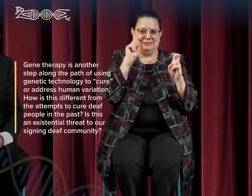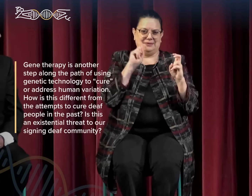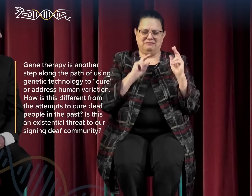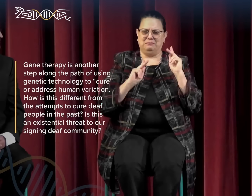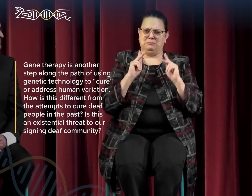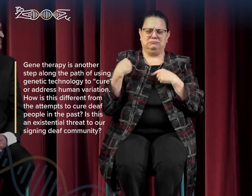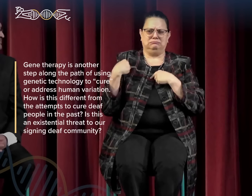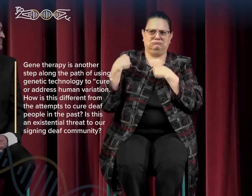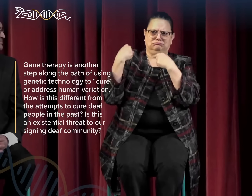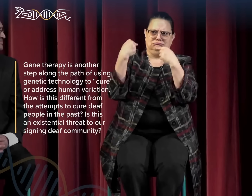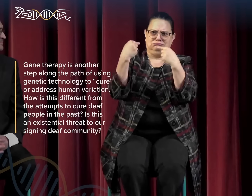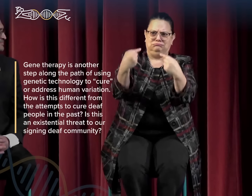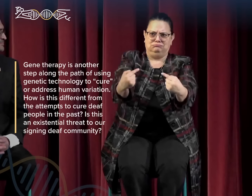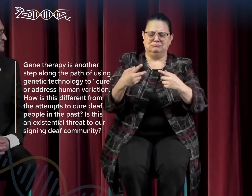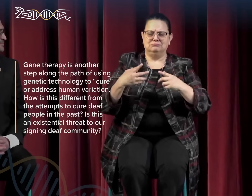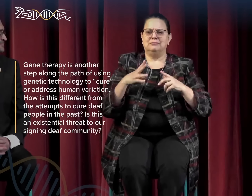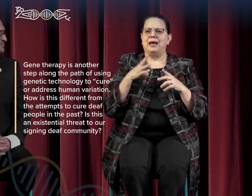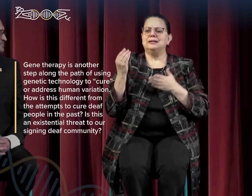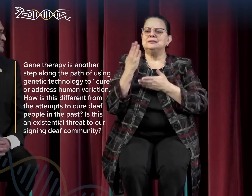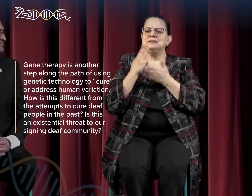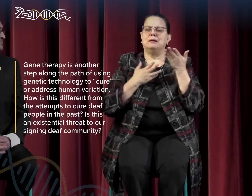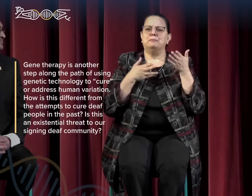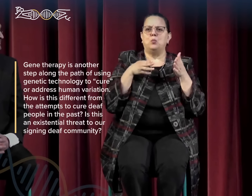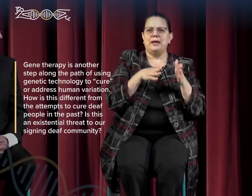you know quote fix Deaf people, that is nothing new.